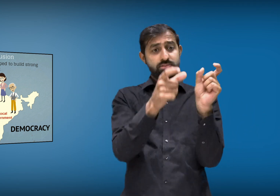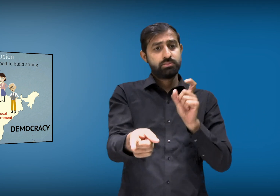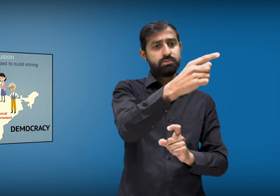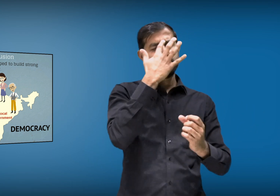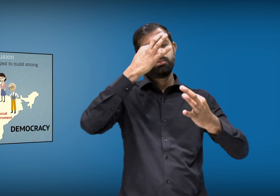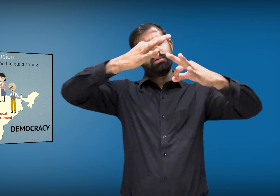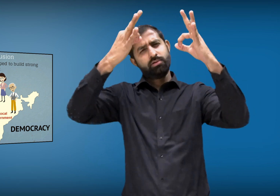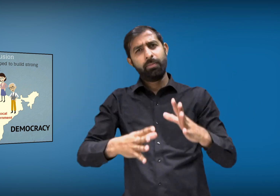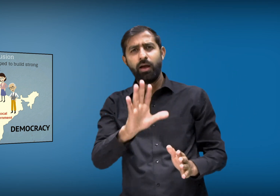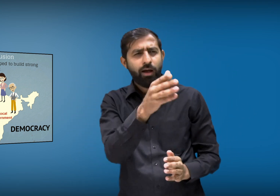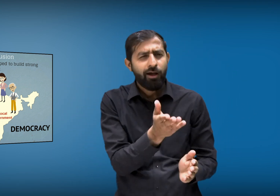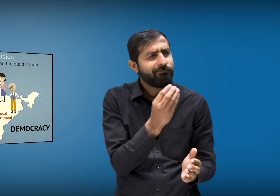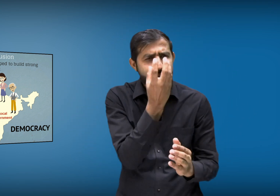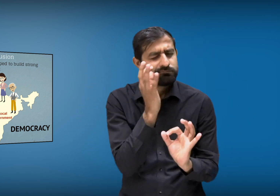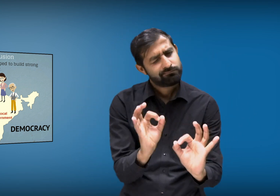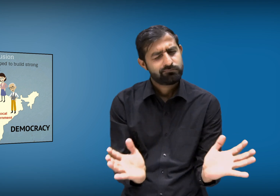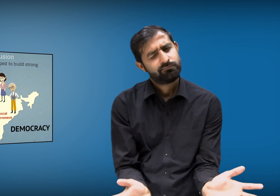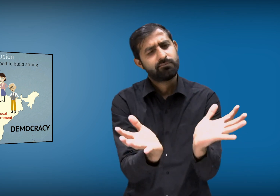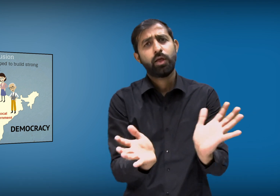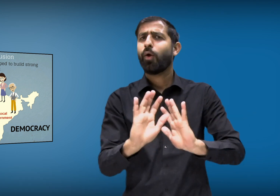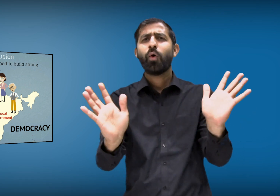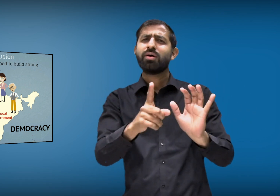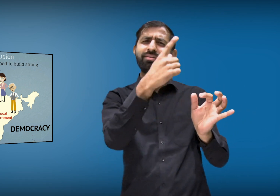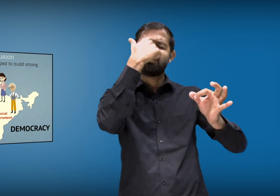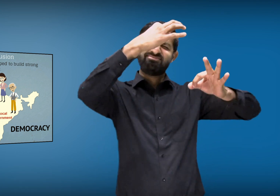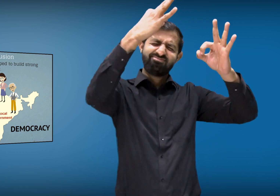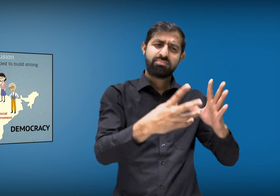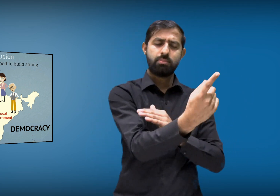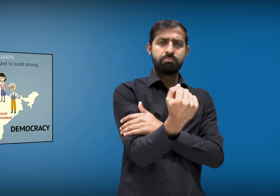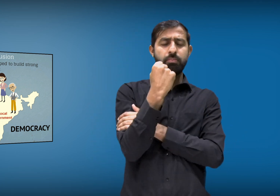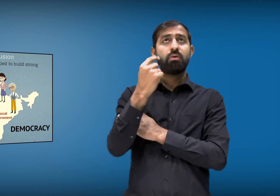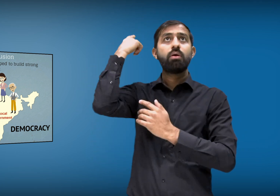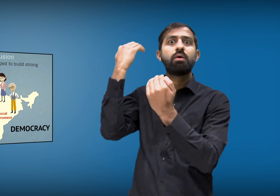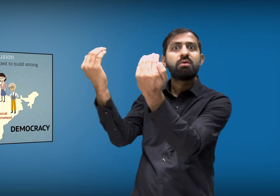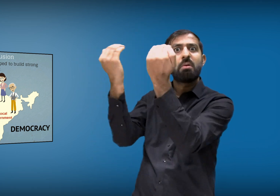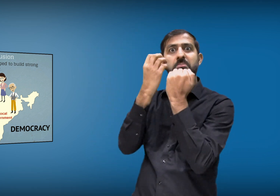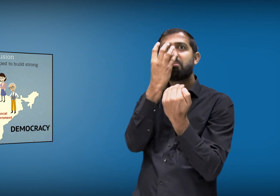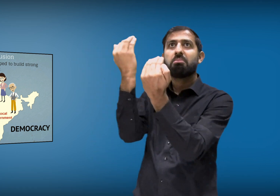political parties are elected by the people of the country. It is the decision